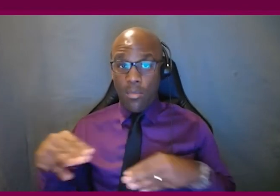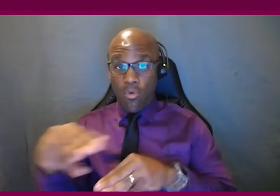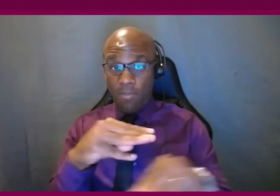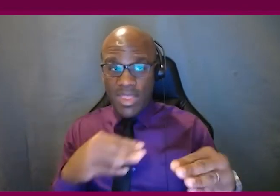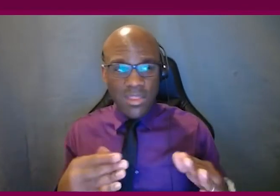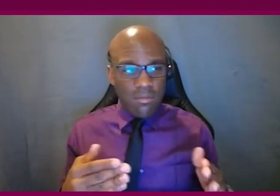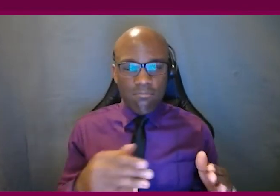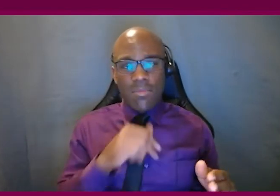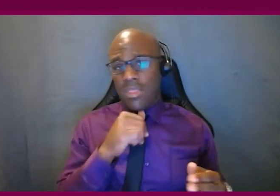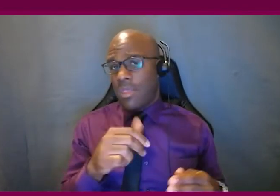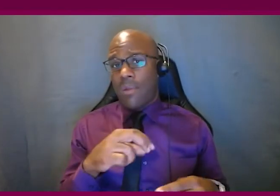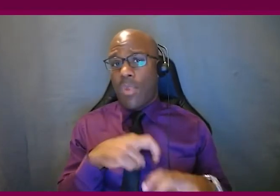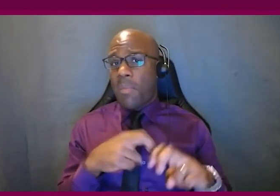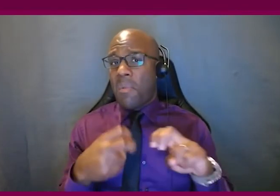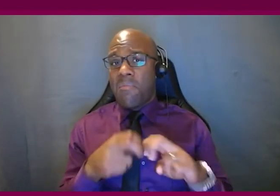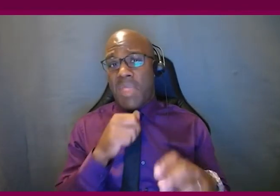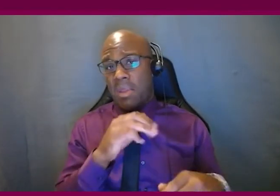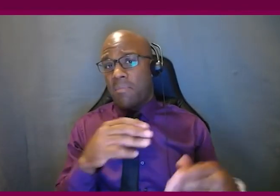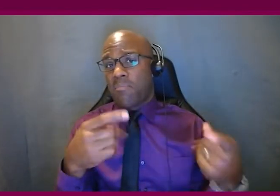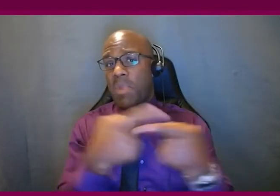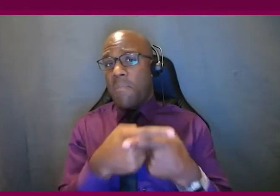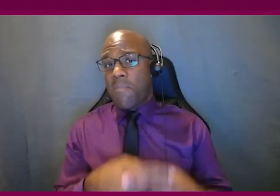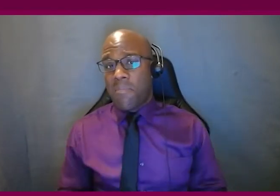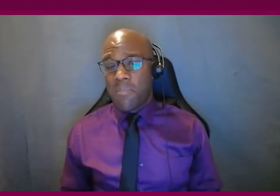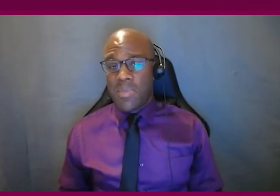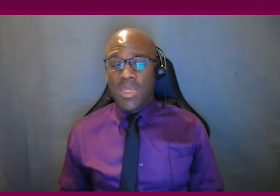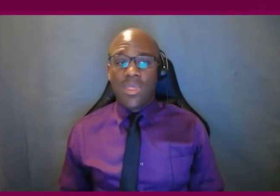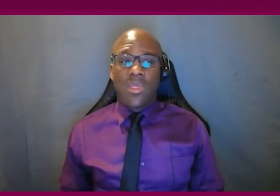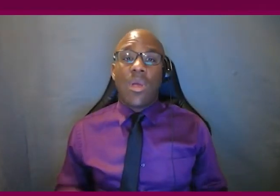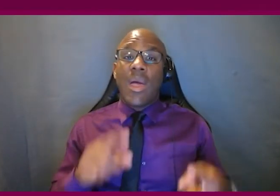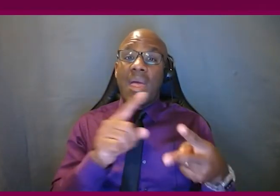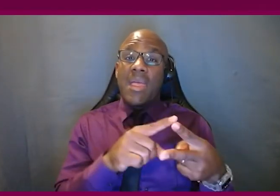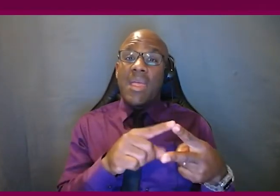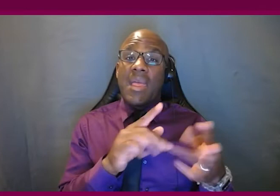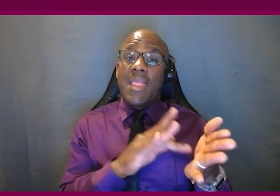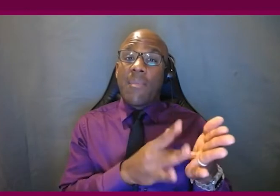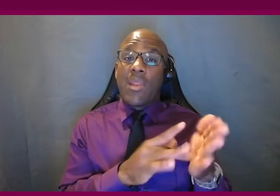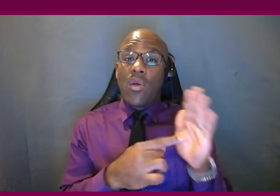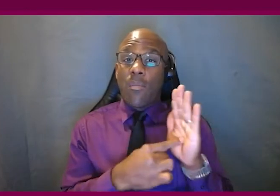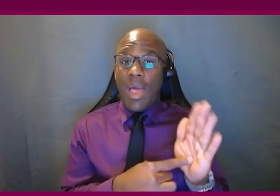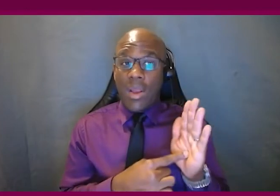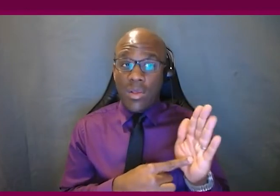The social model puts the problem on society and the way that it's built.